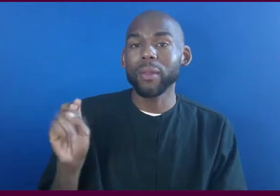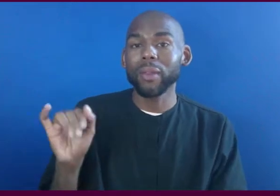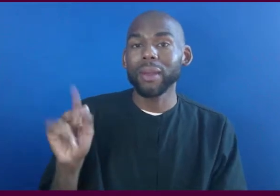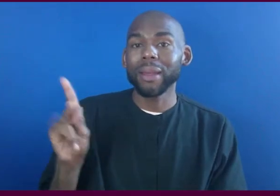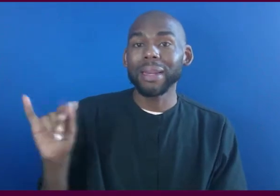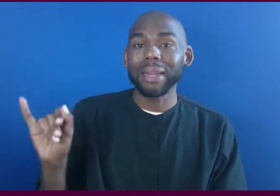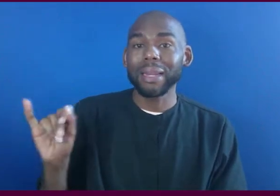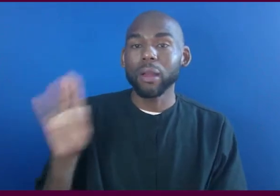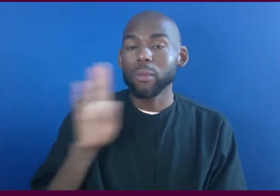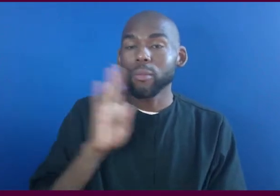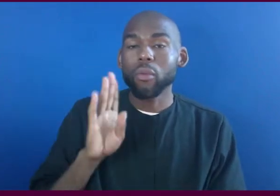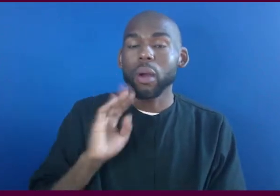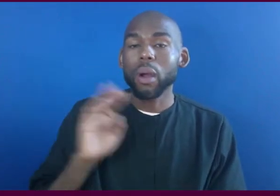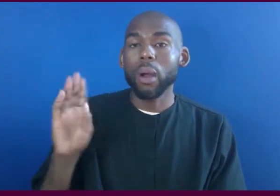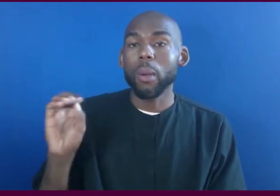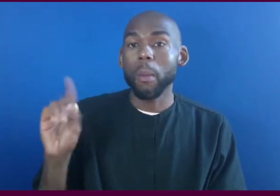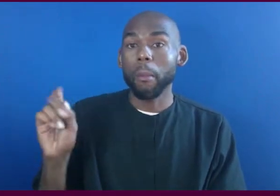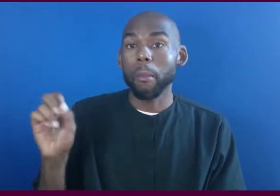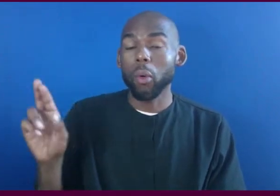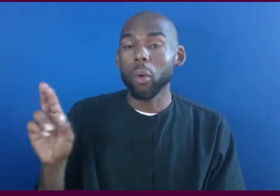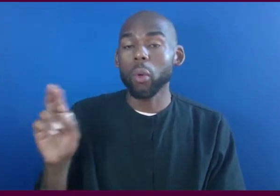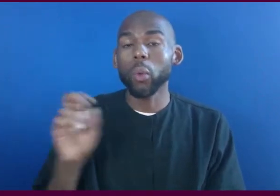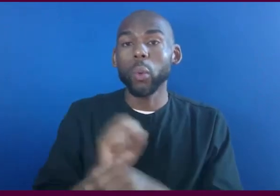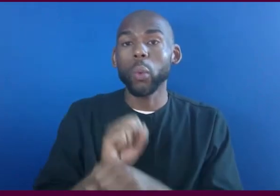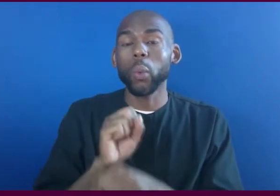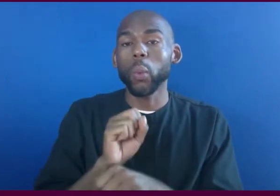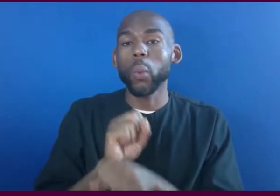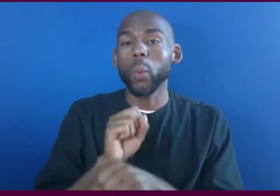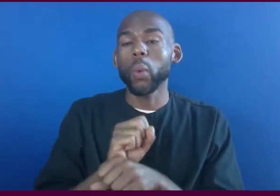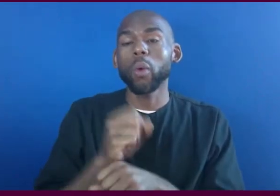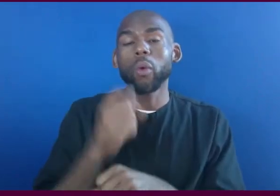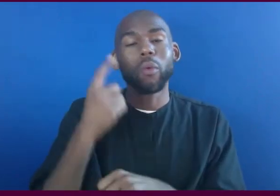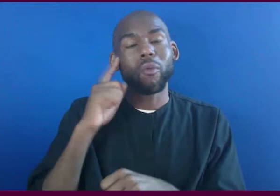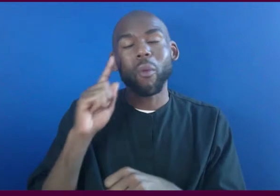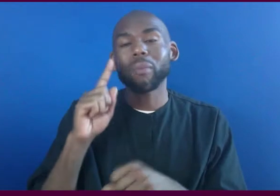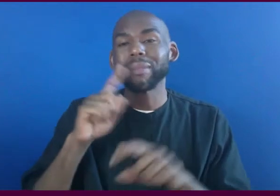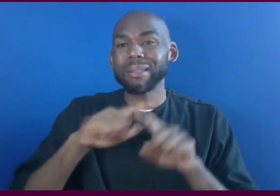Nikki is the program officer for the Disability Inclusion Fund over at Borealis Philanthropy.